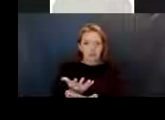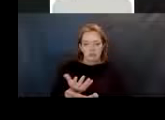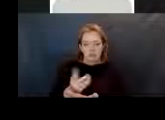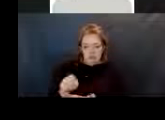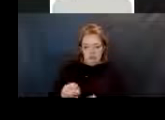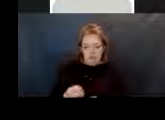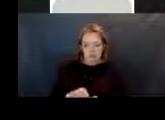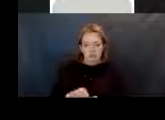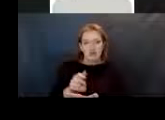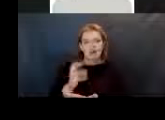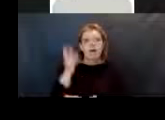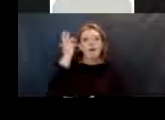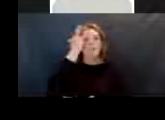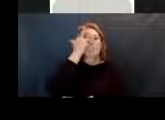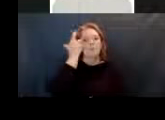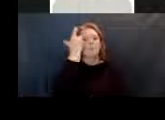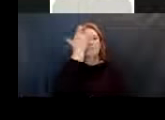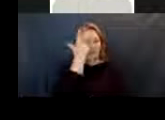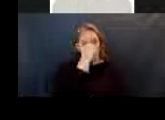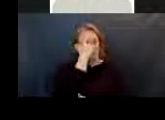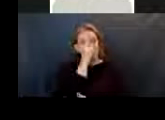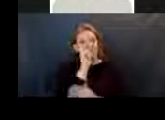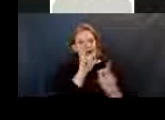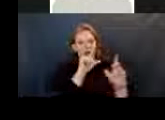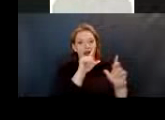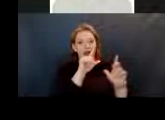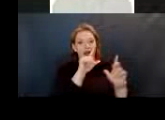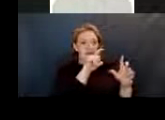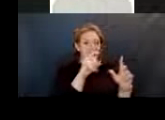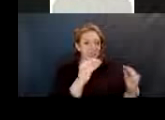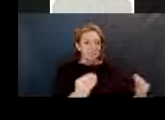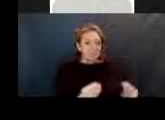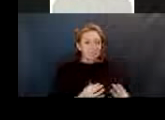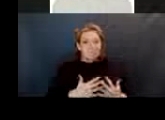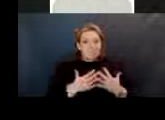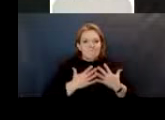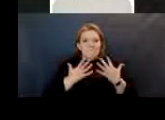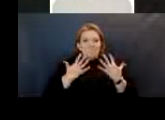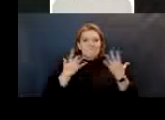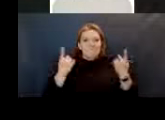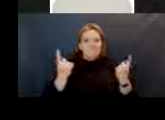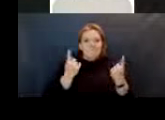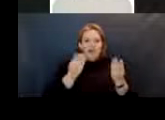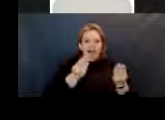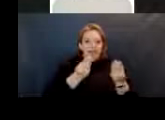sort of delighted myself in playing around with what I'm calling these shards of language,